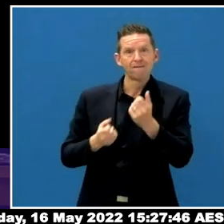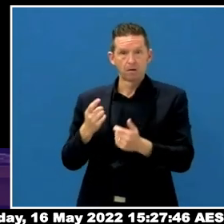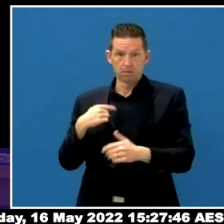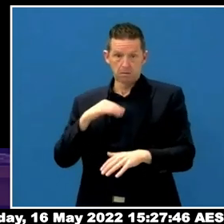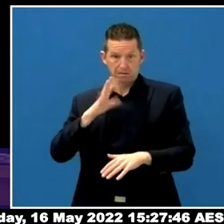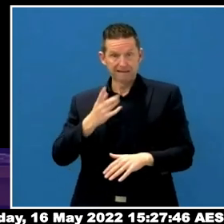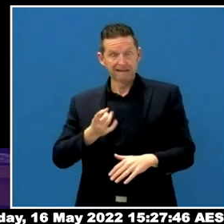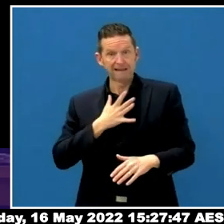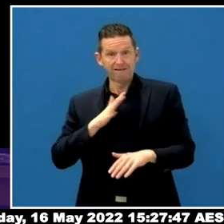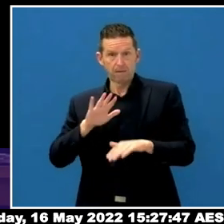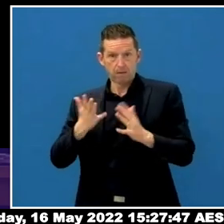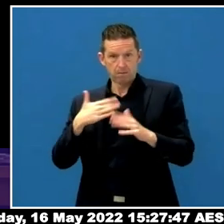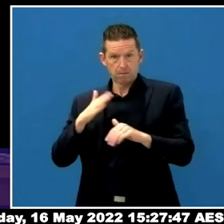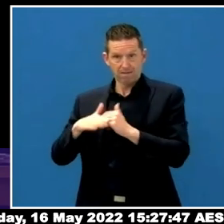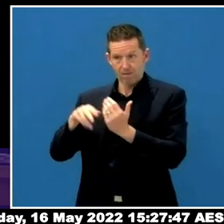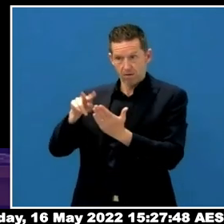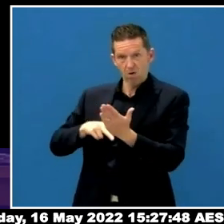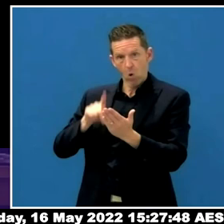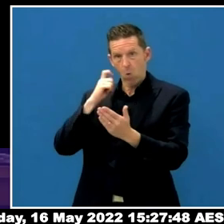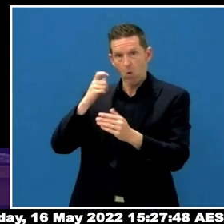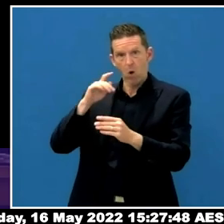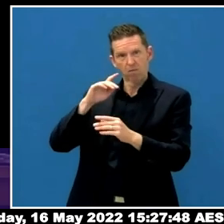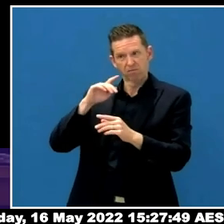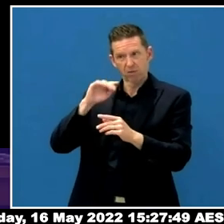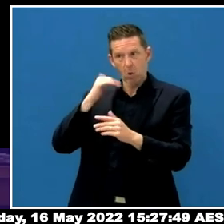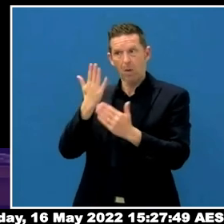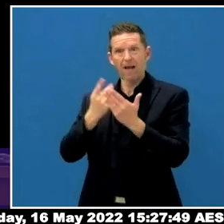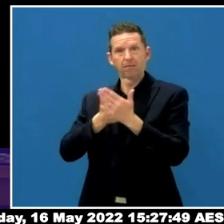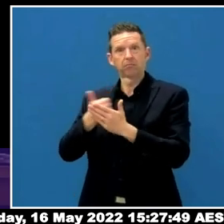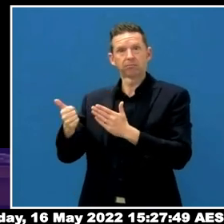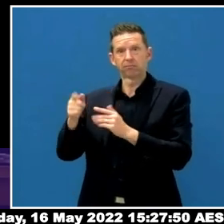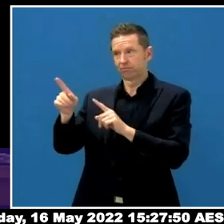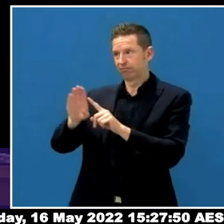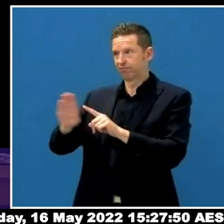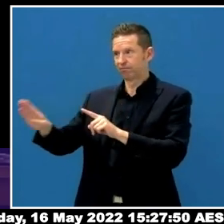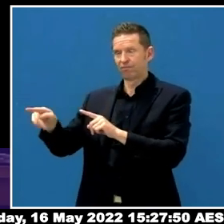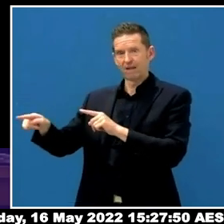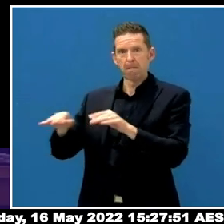At this point prior to having a Support Coordinator, you were both doing that